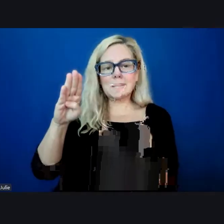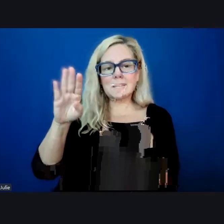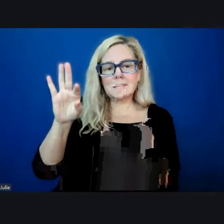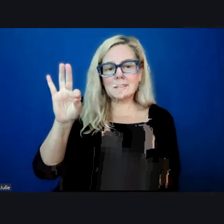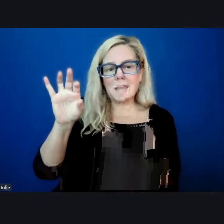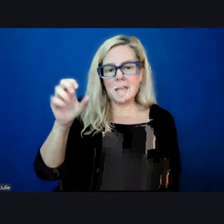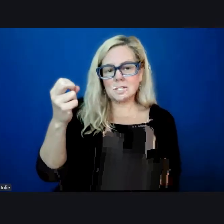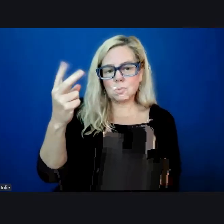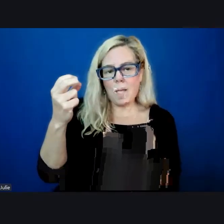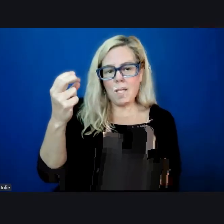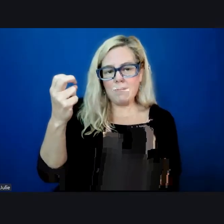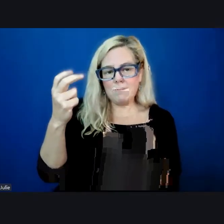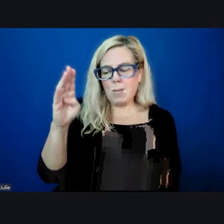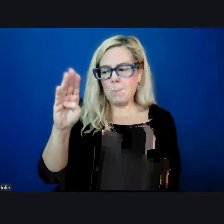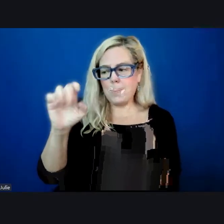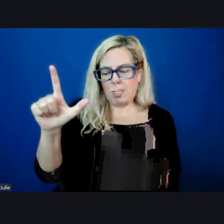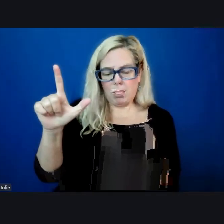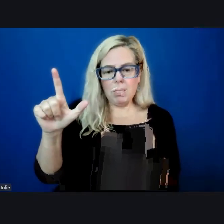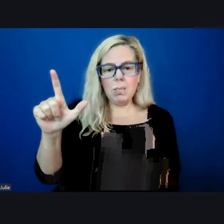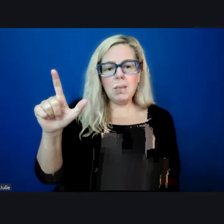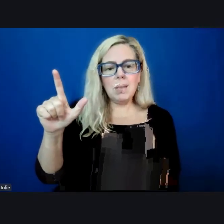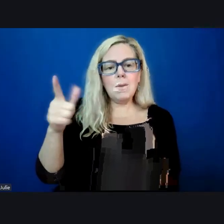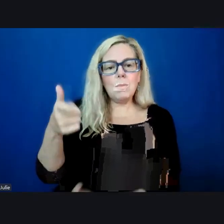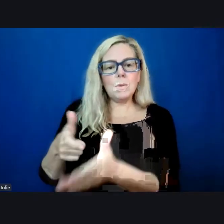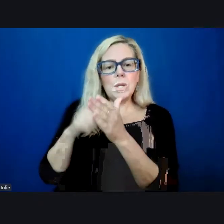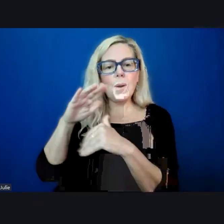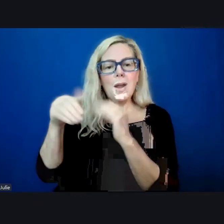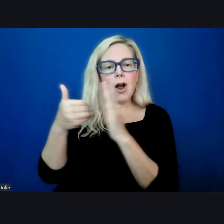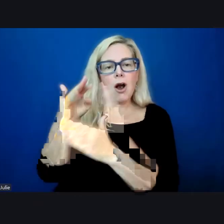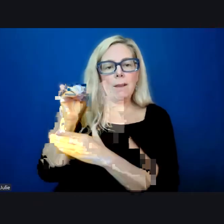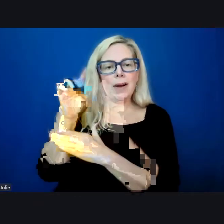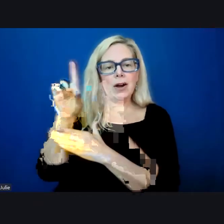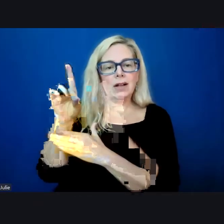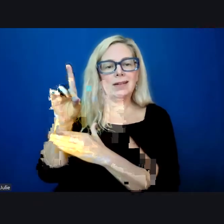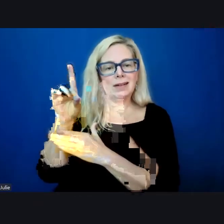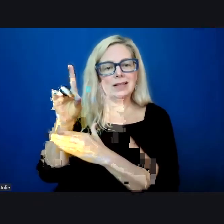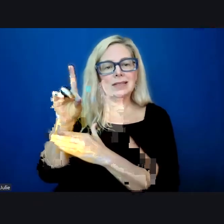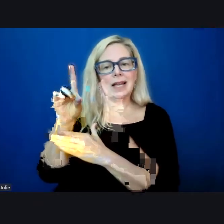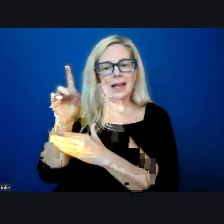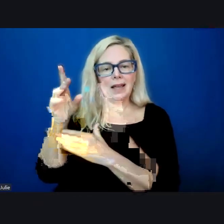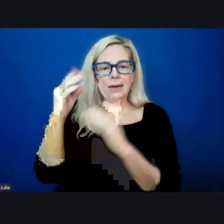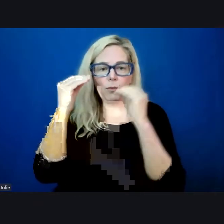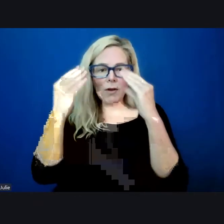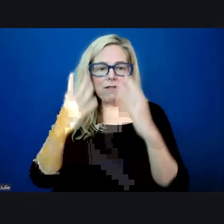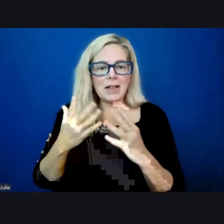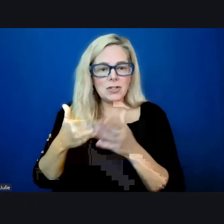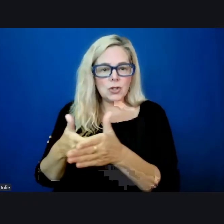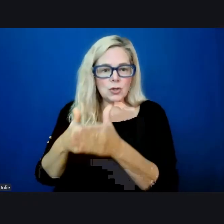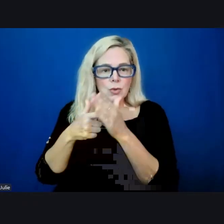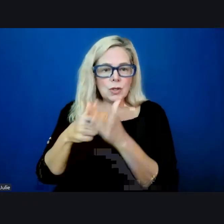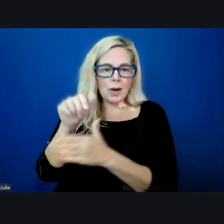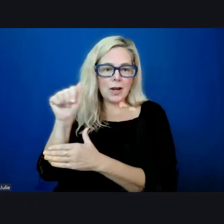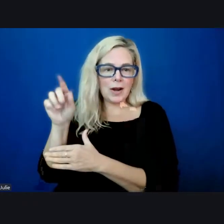um professors in Maryland state schools to undergo ADA training, which we got from a um law in New